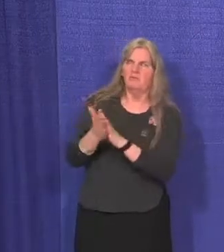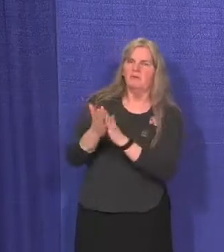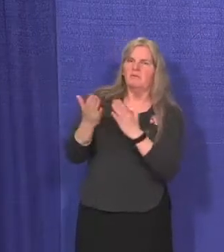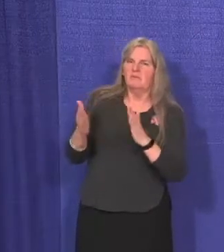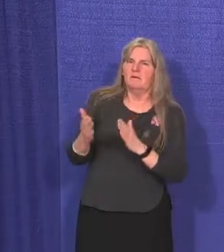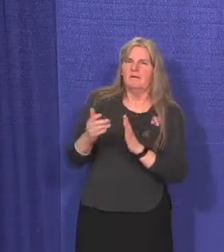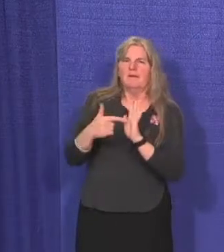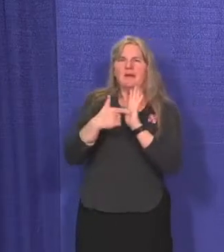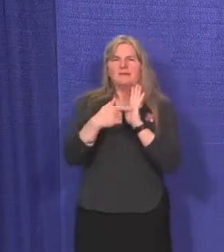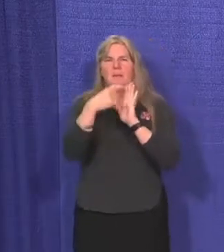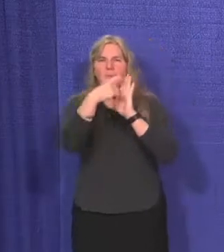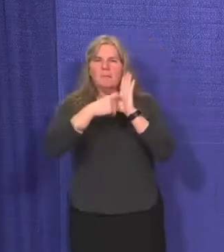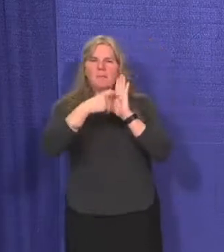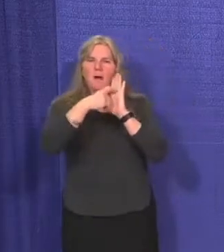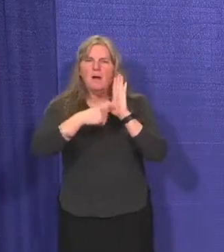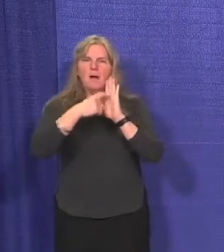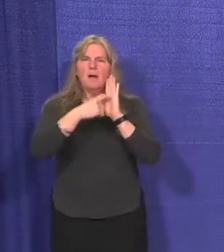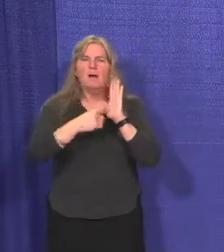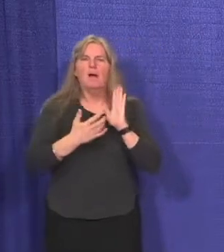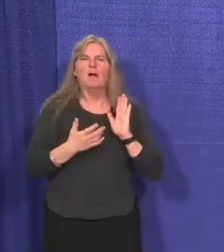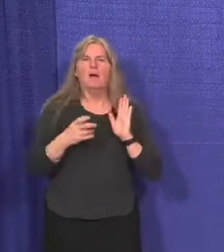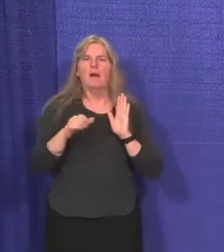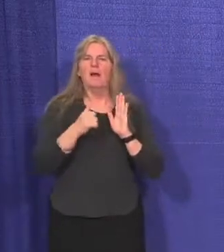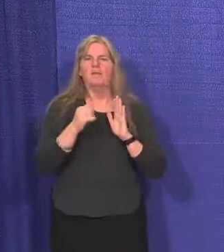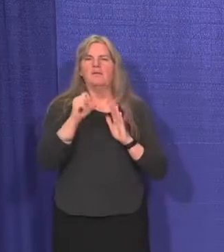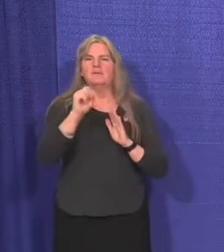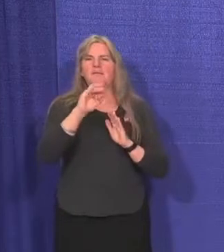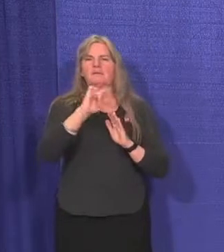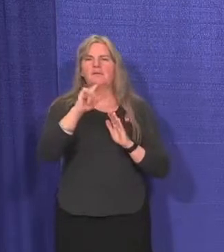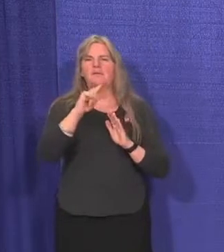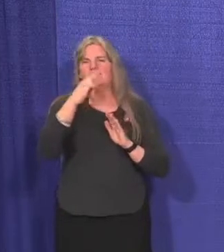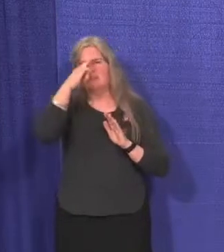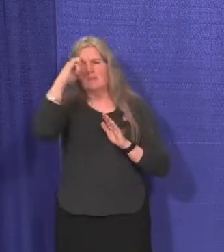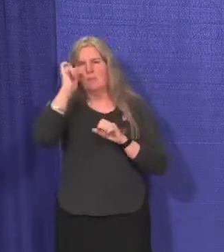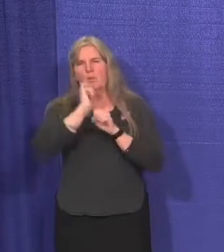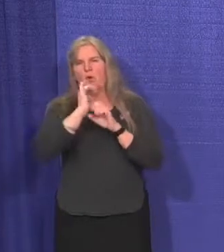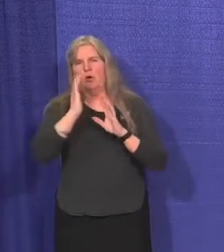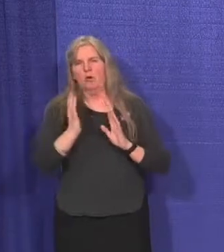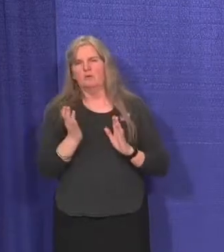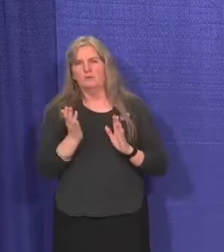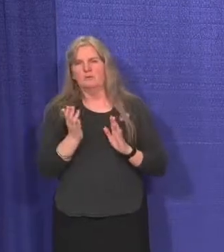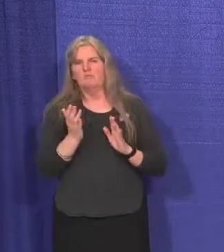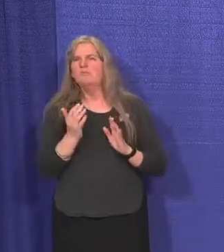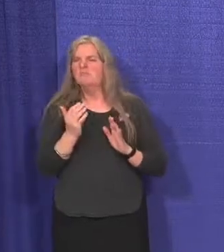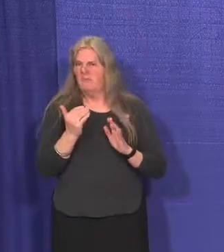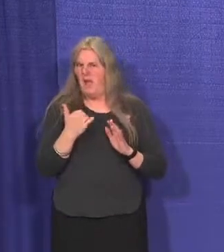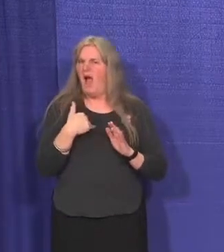for ongoing rollouts. Including the extra doses we had